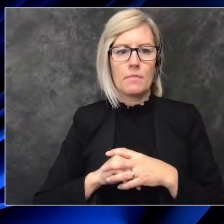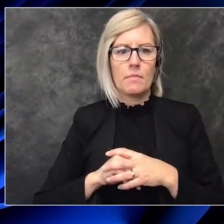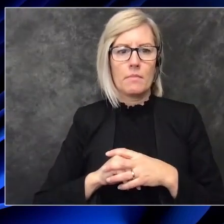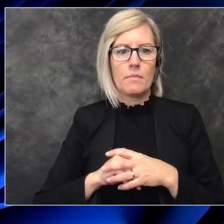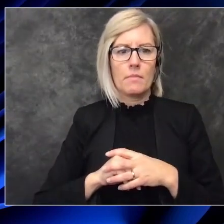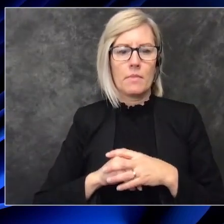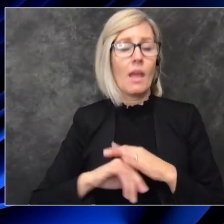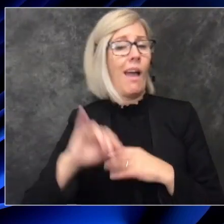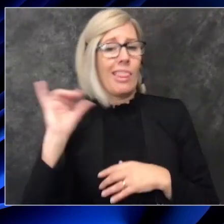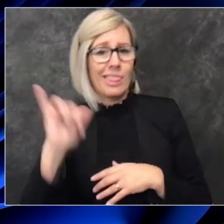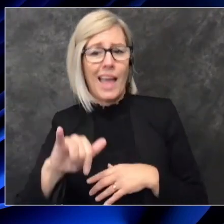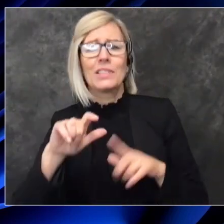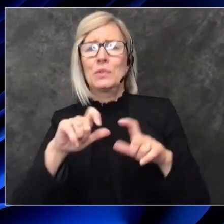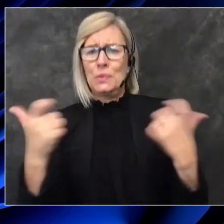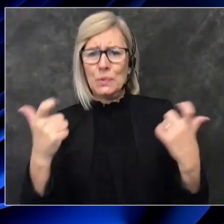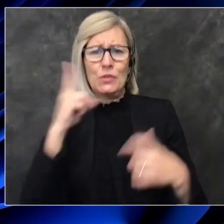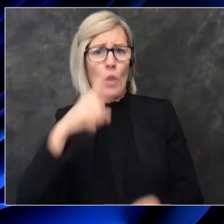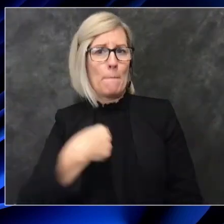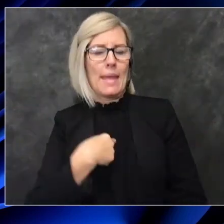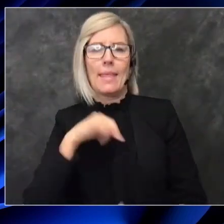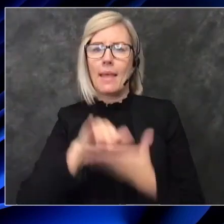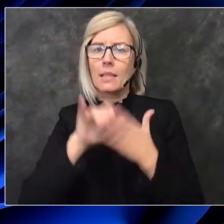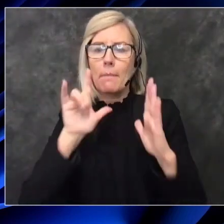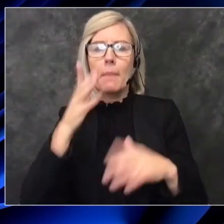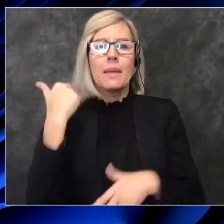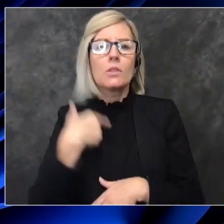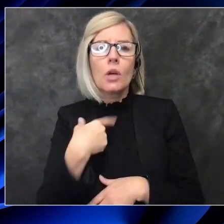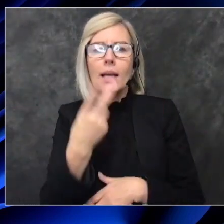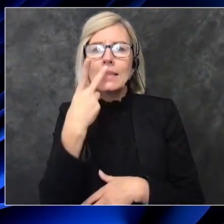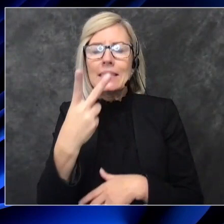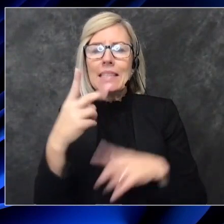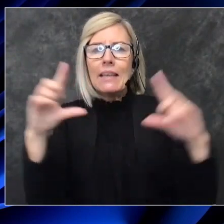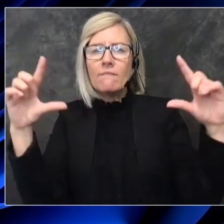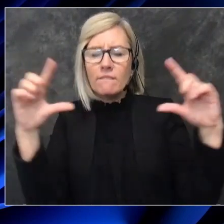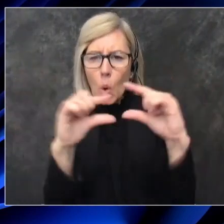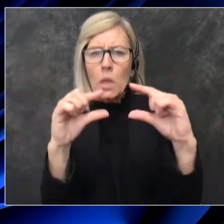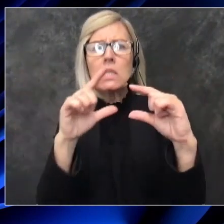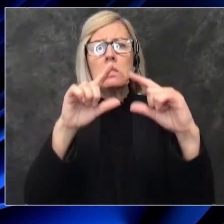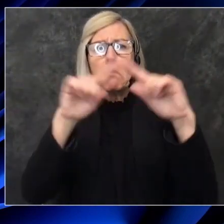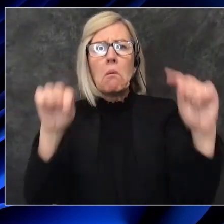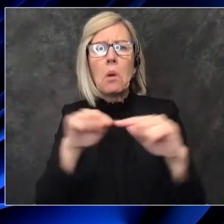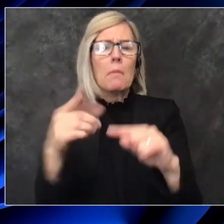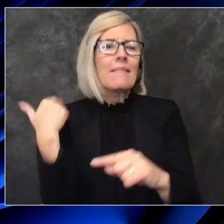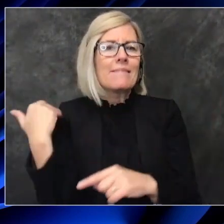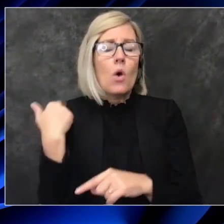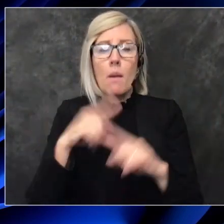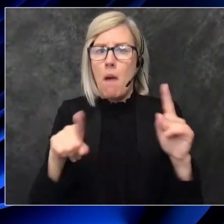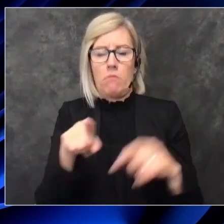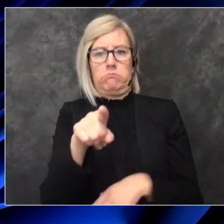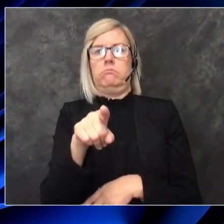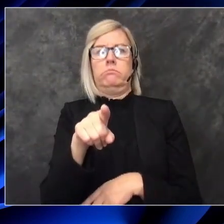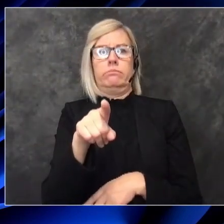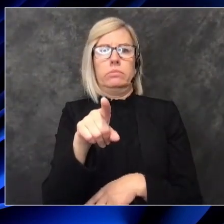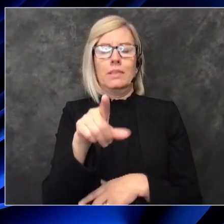Yeah, just huge because you can see like focus rectangles before, but this rectangle is so easy to see.